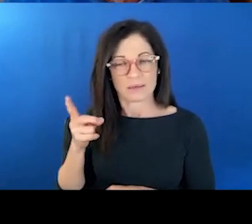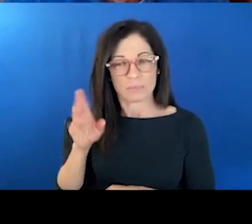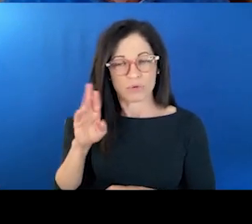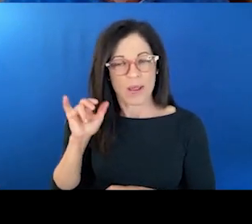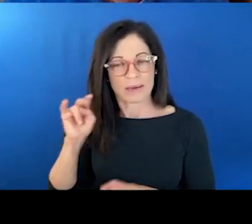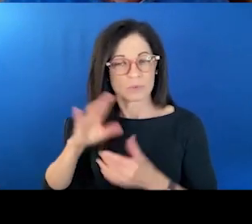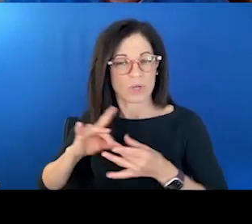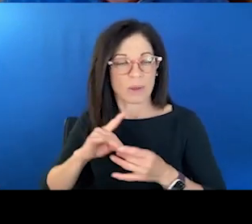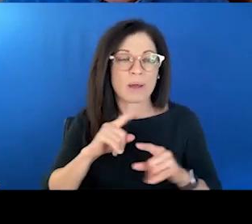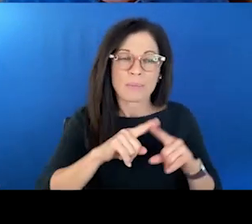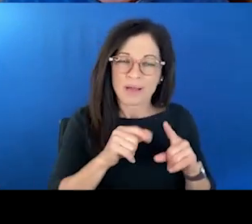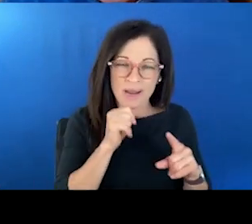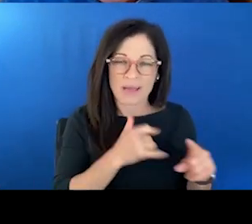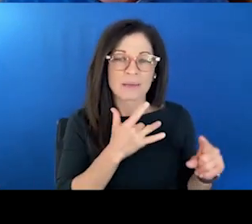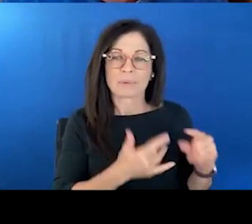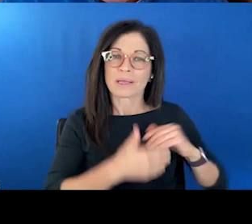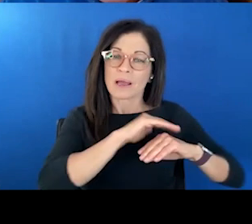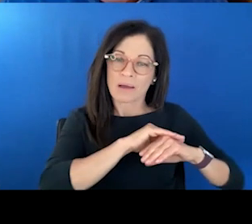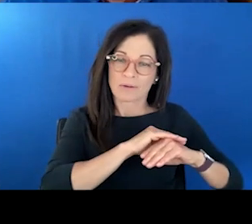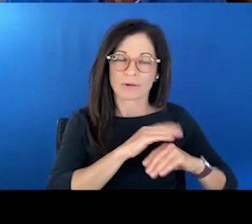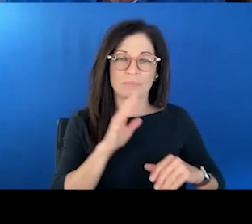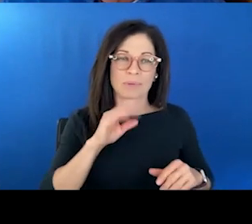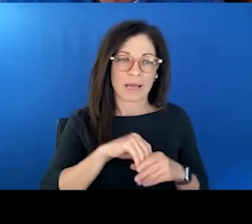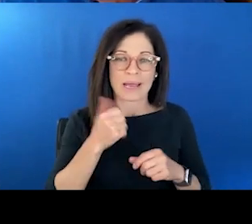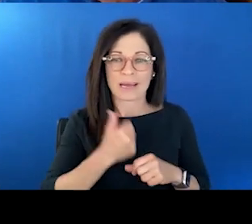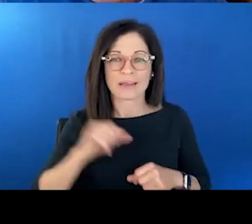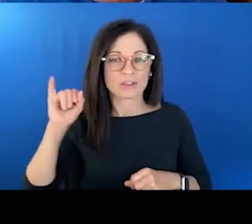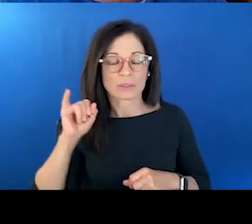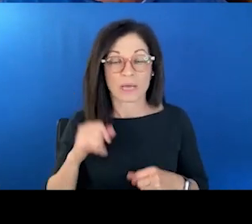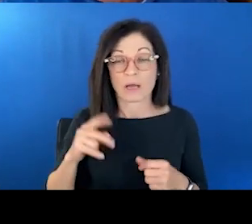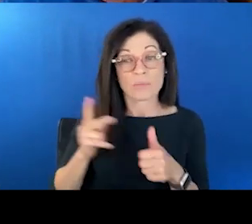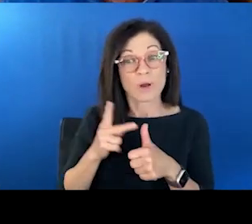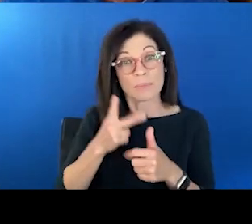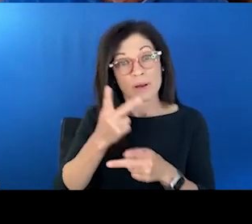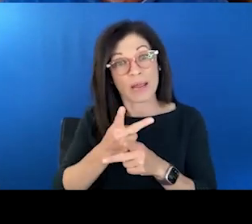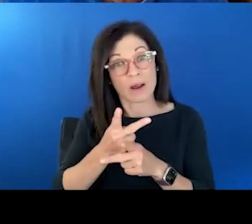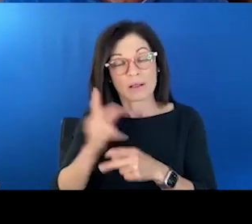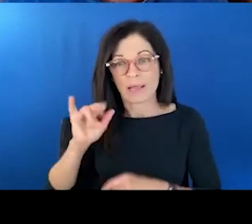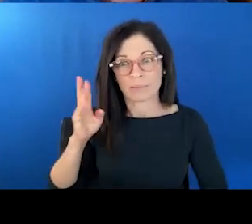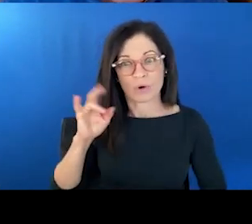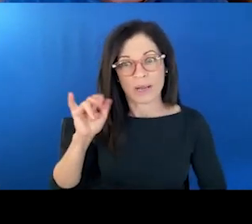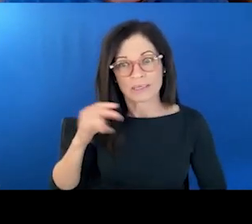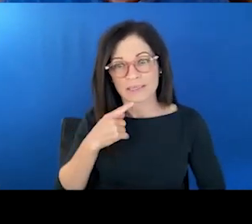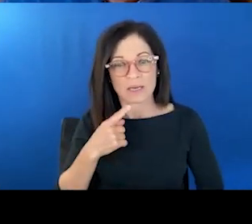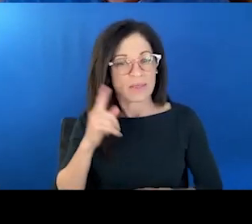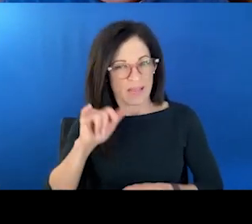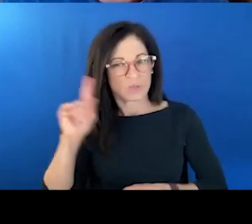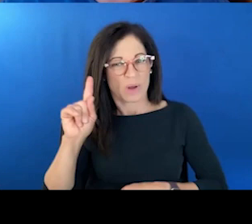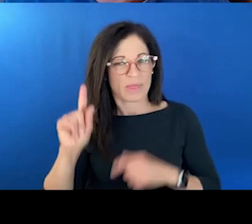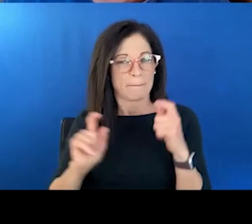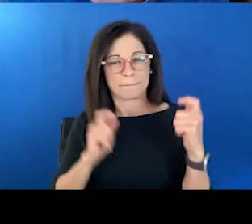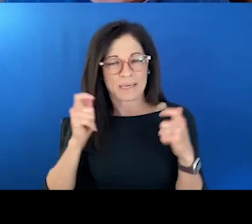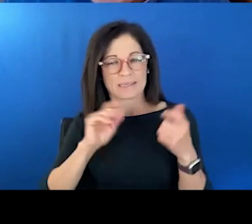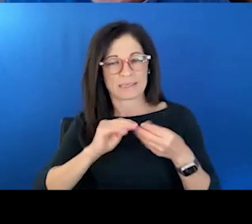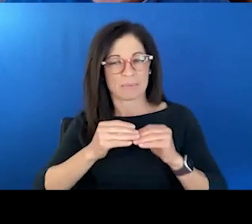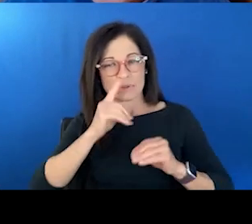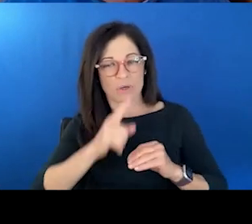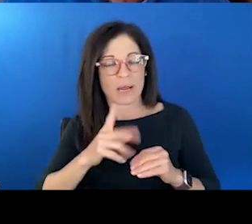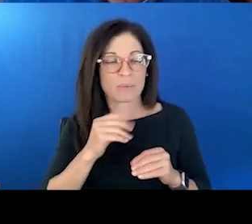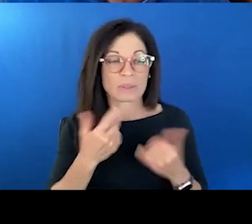AS BRIAN EMPHASIZED, WE STILL HAVE THE U.S. PREVENTER